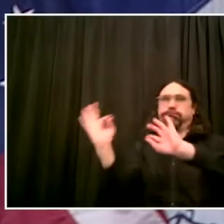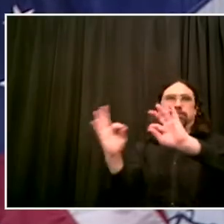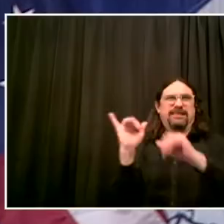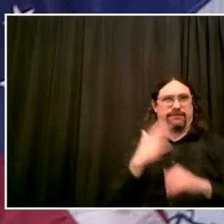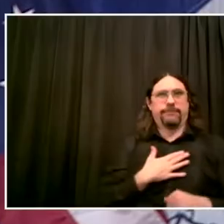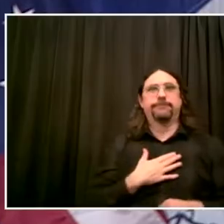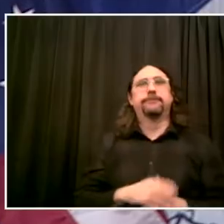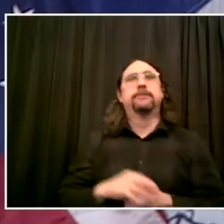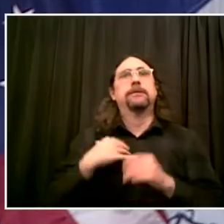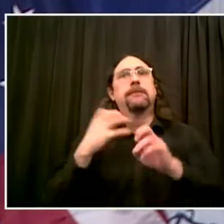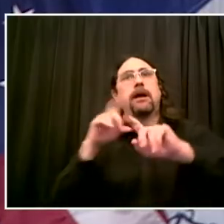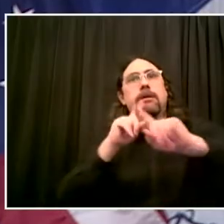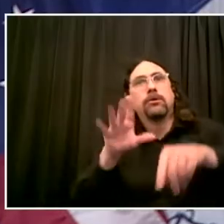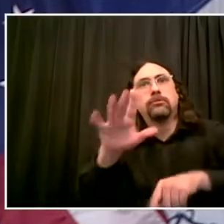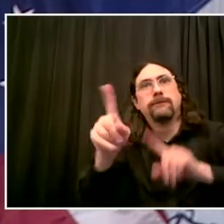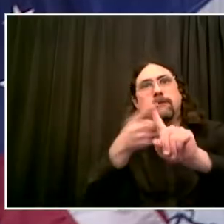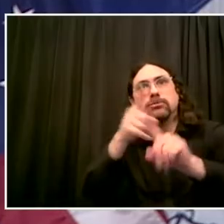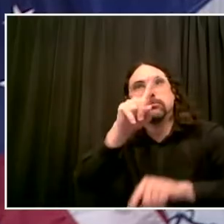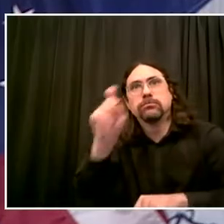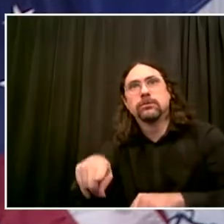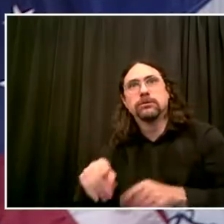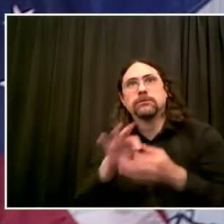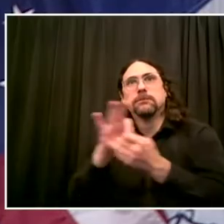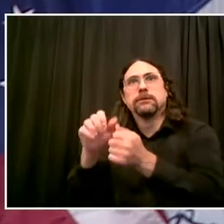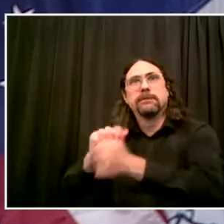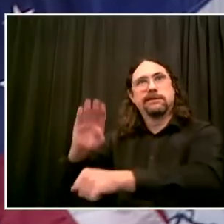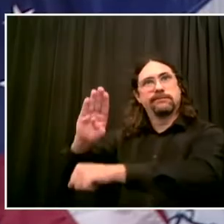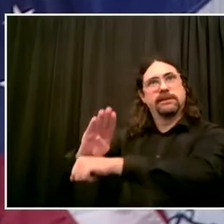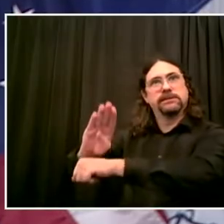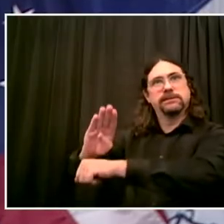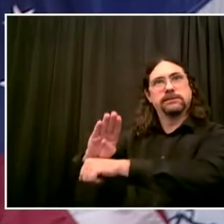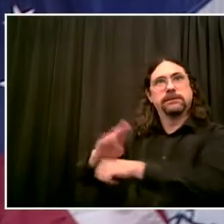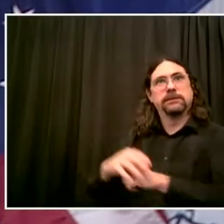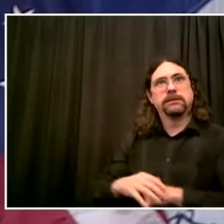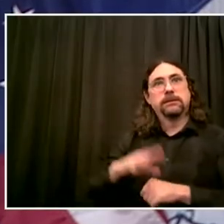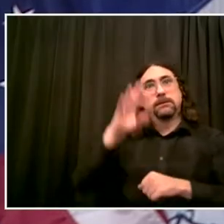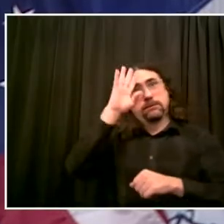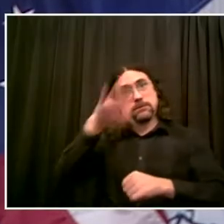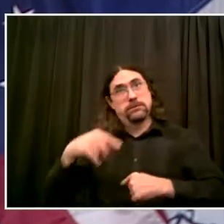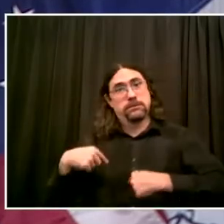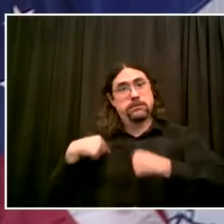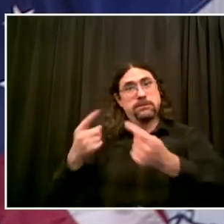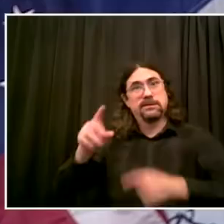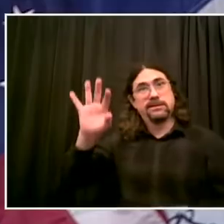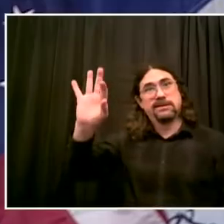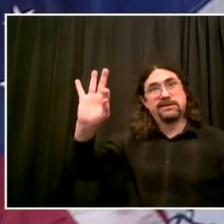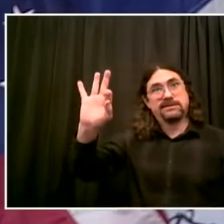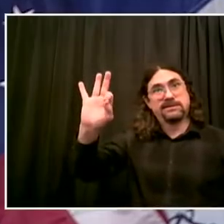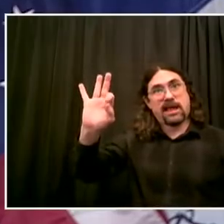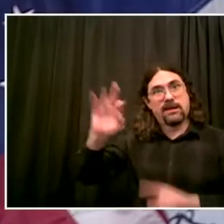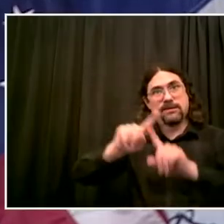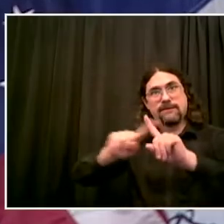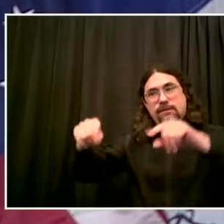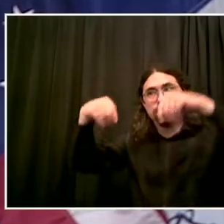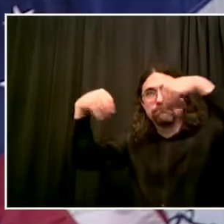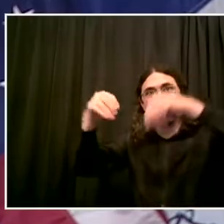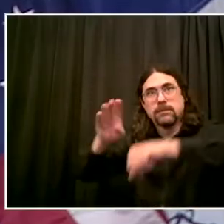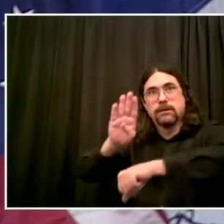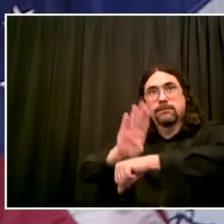IF THERE S I